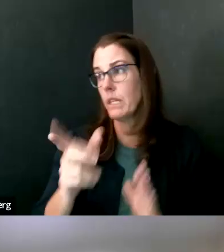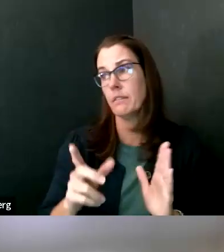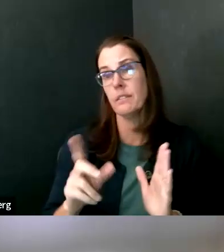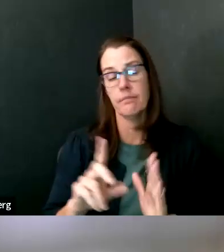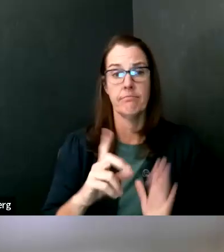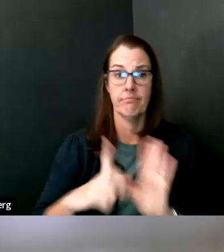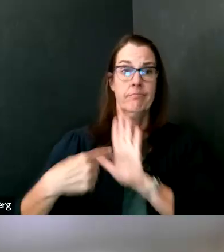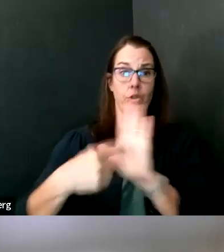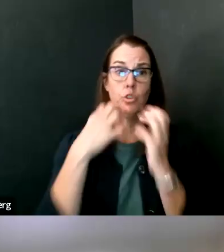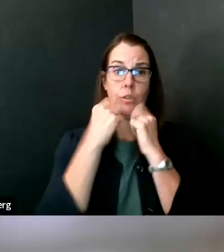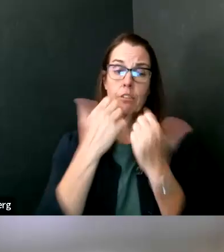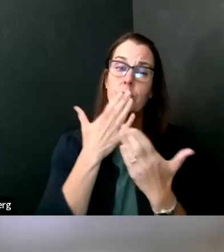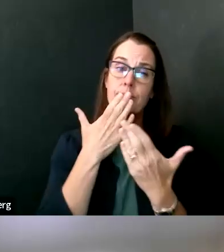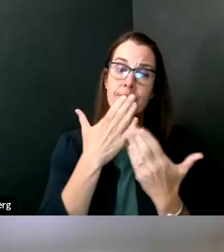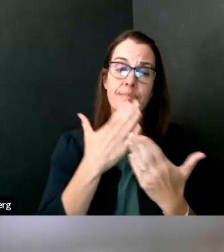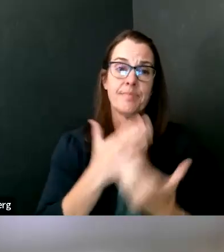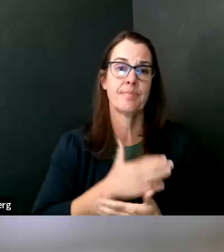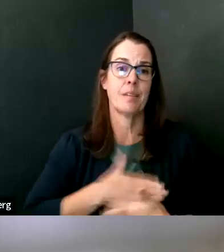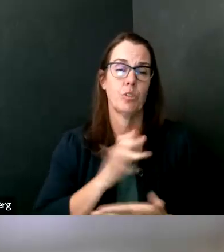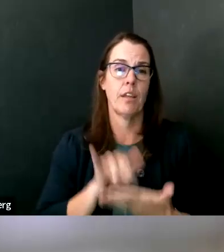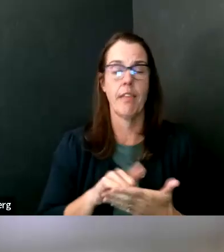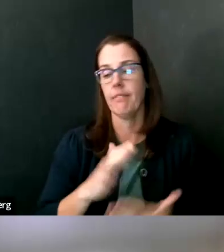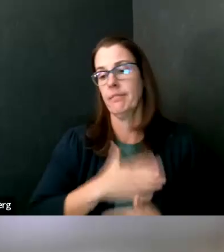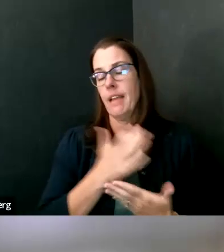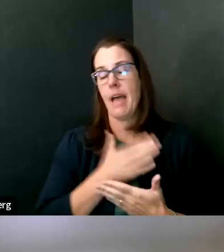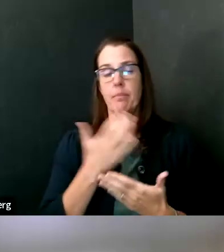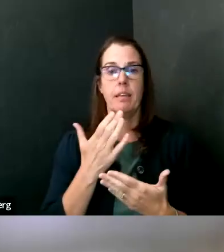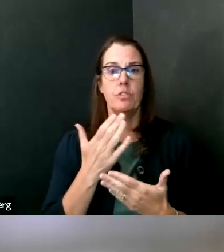uh appreciate that. So, thank you. Happy to take any questions and look forward to